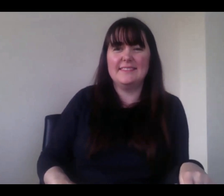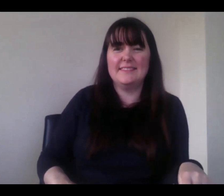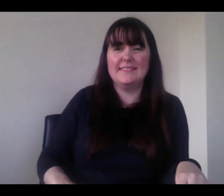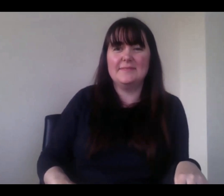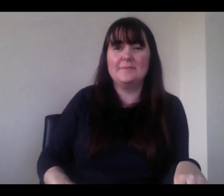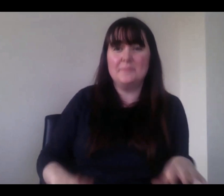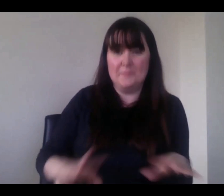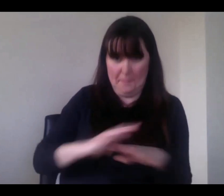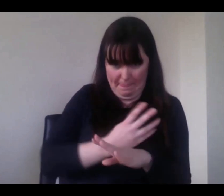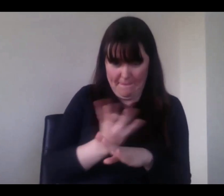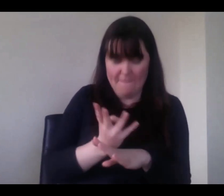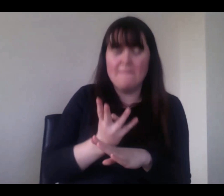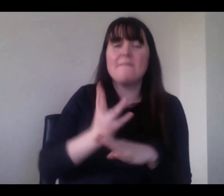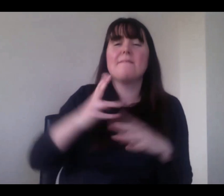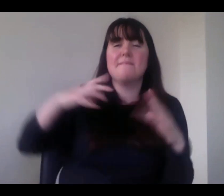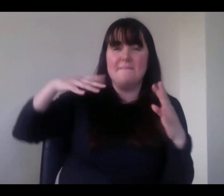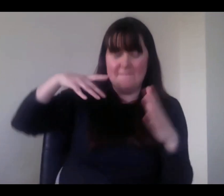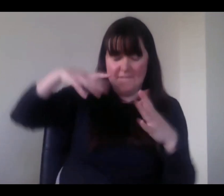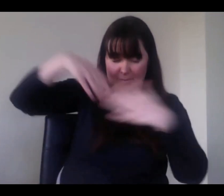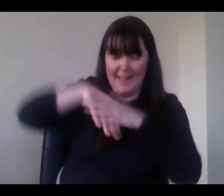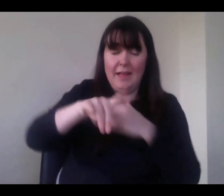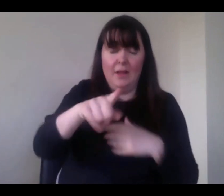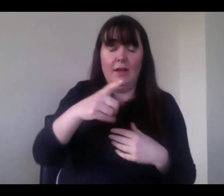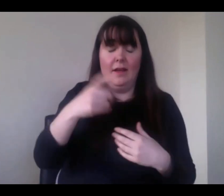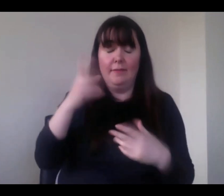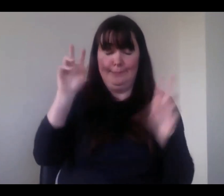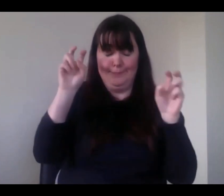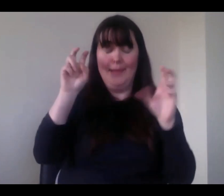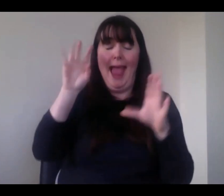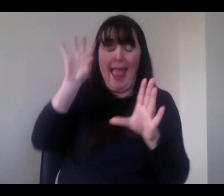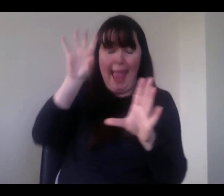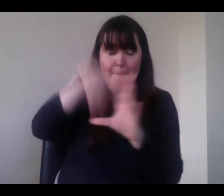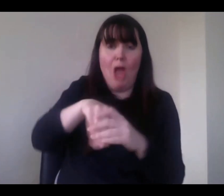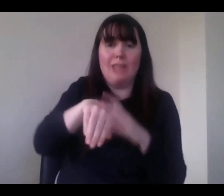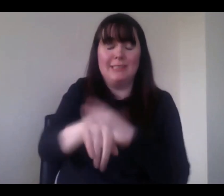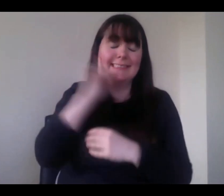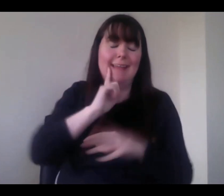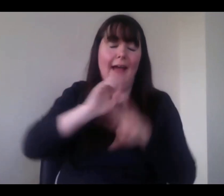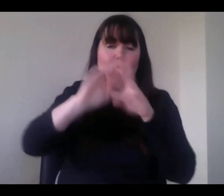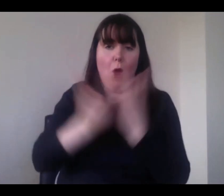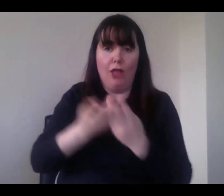into the Peacock (tell us then). You went down the stairs of the Peacock.